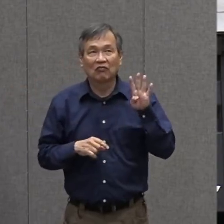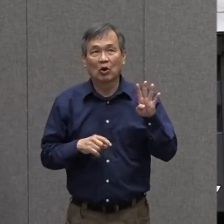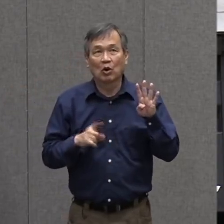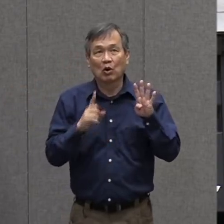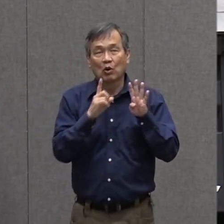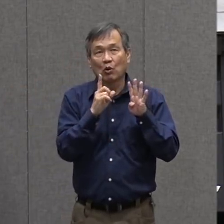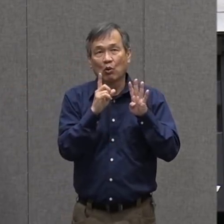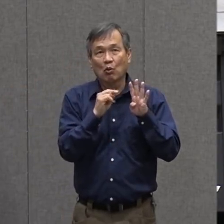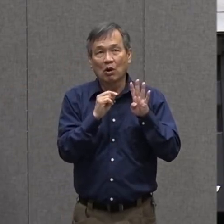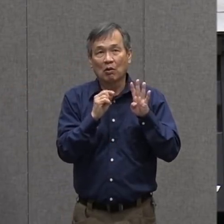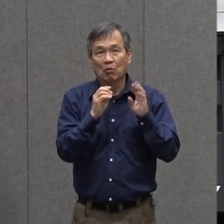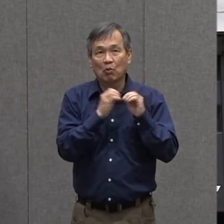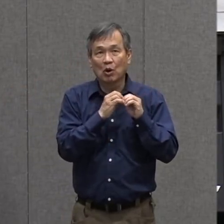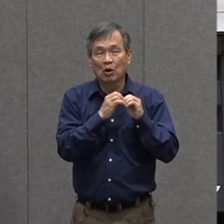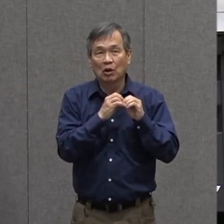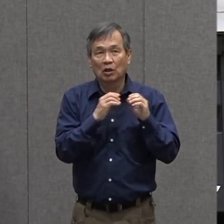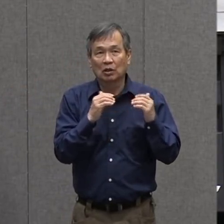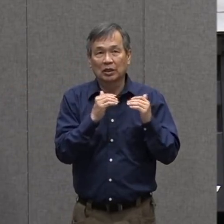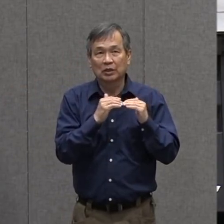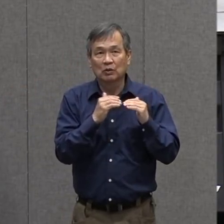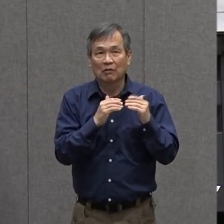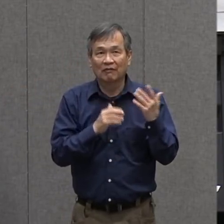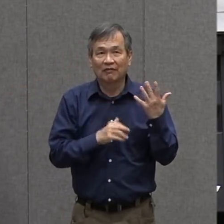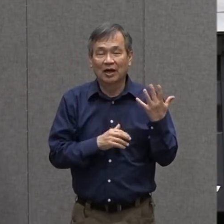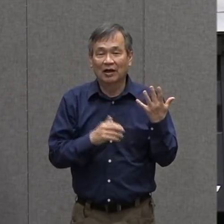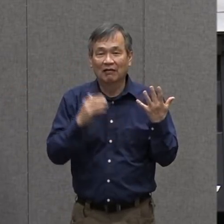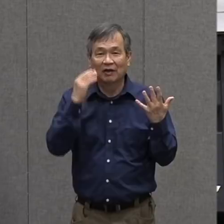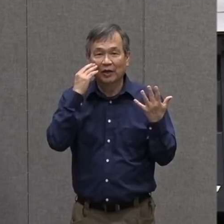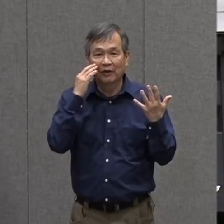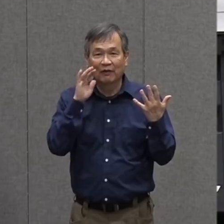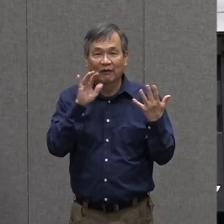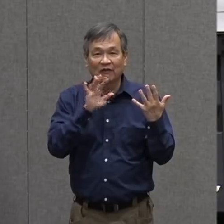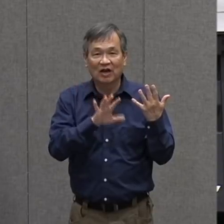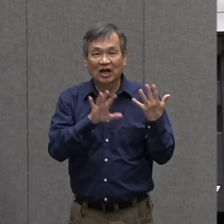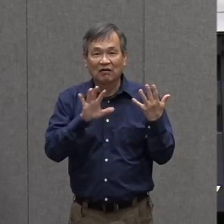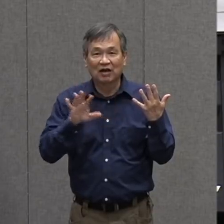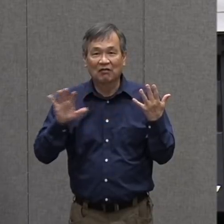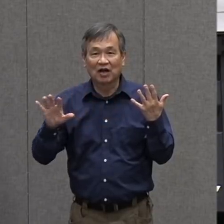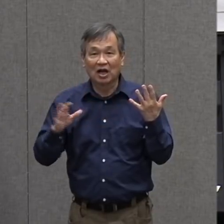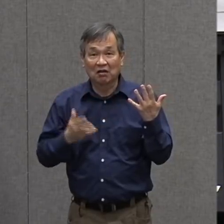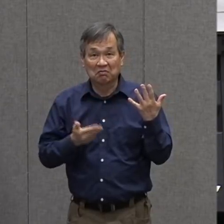number five that I know. I'm gonna need so many more to do.